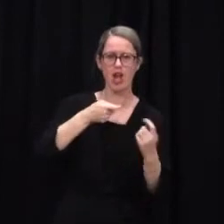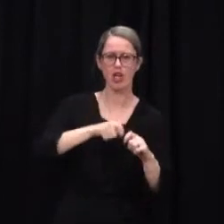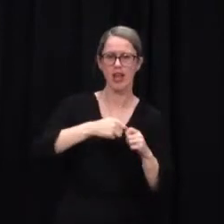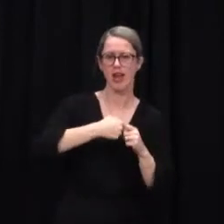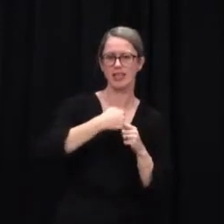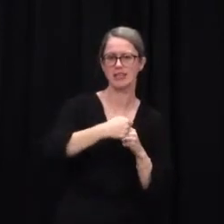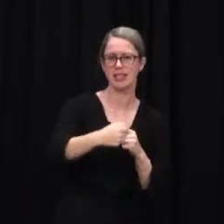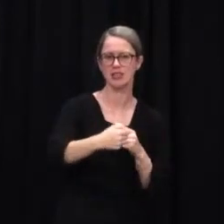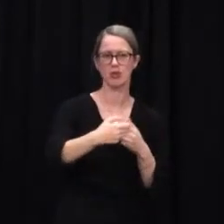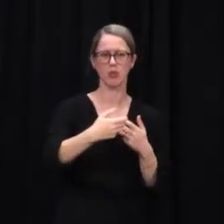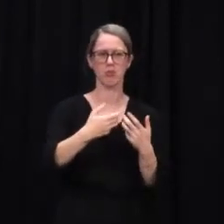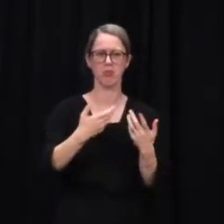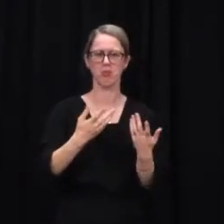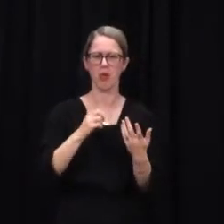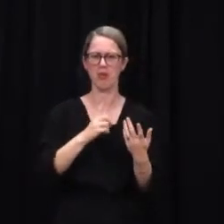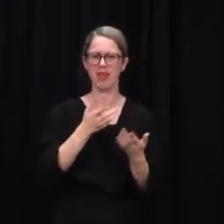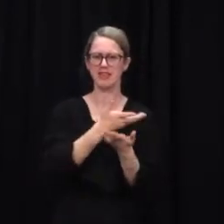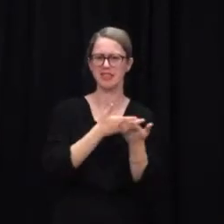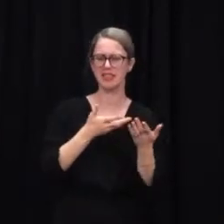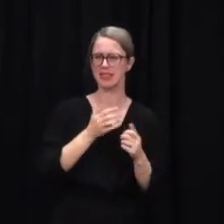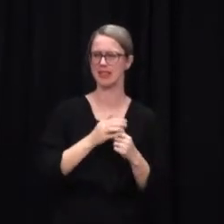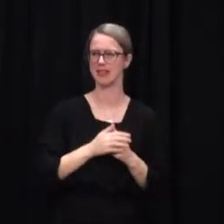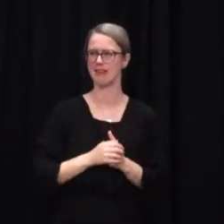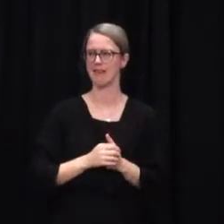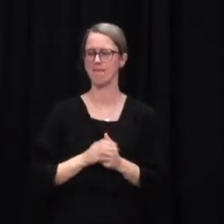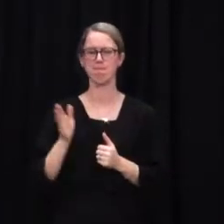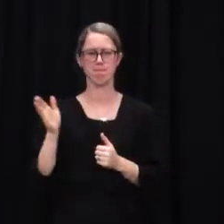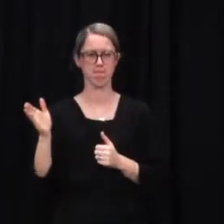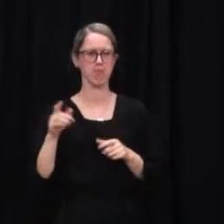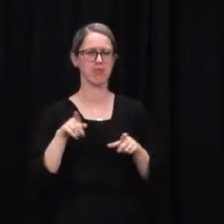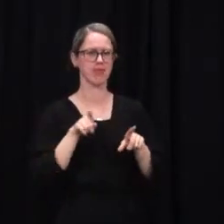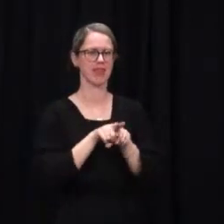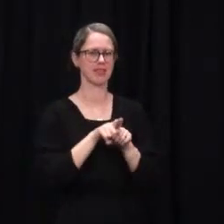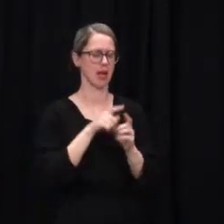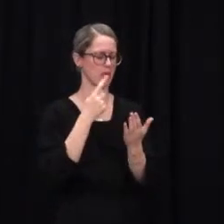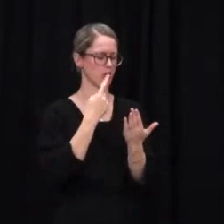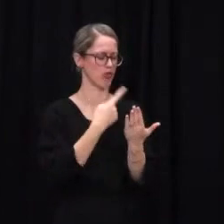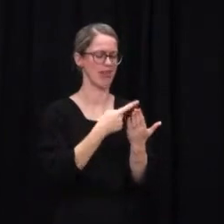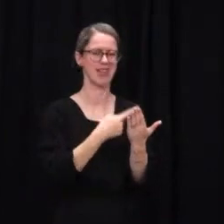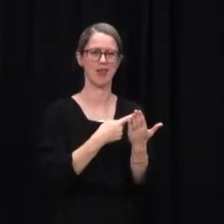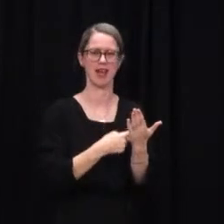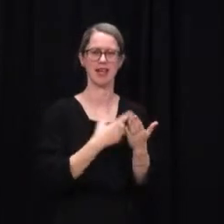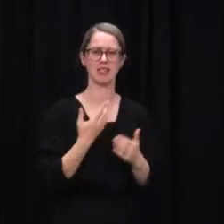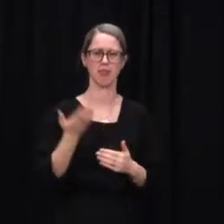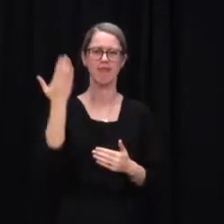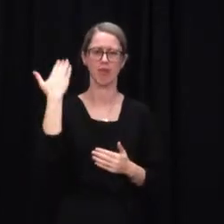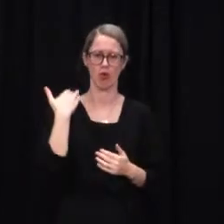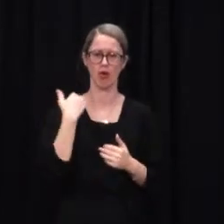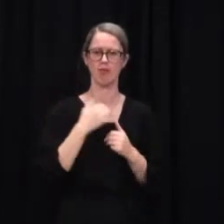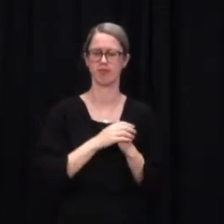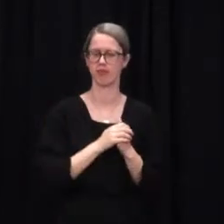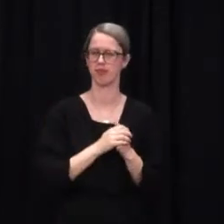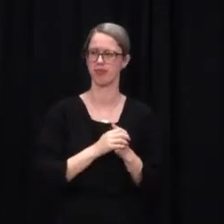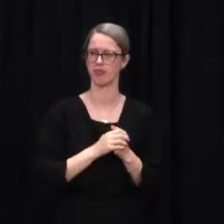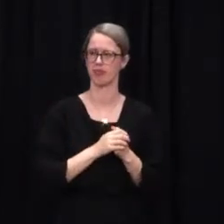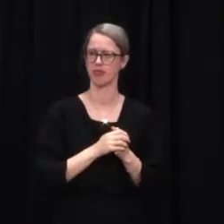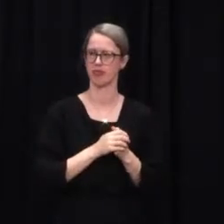it meets tomorrow when it's looking at either keeping the